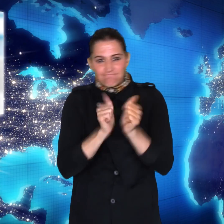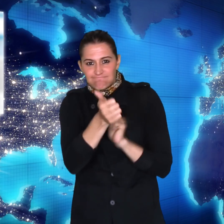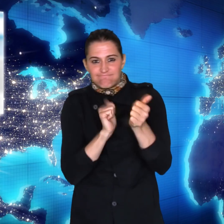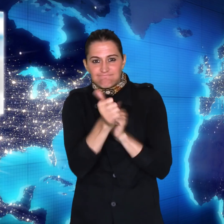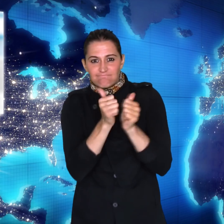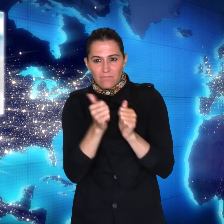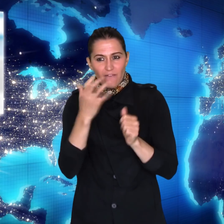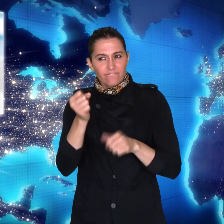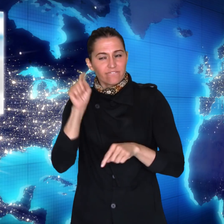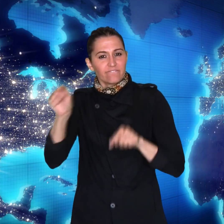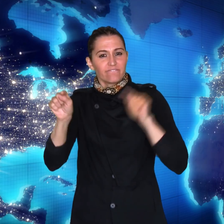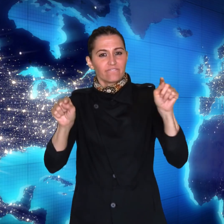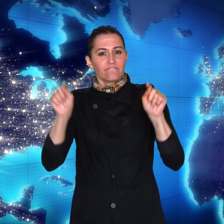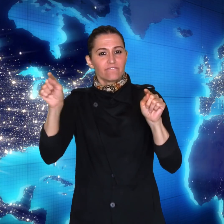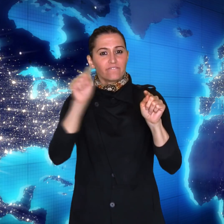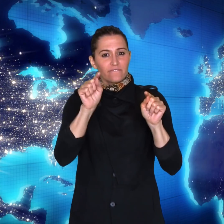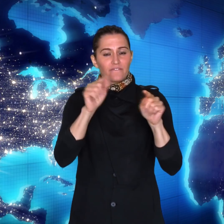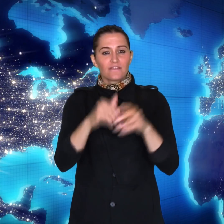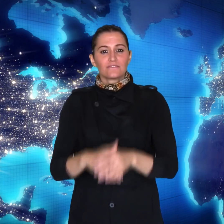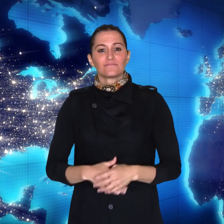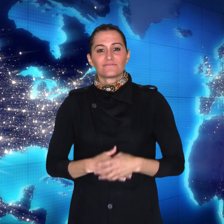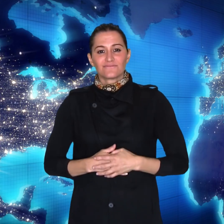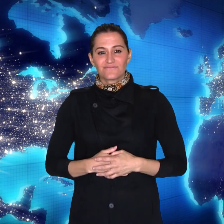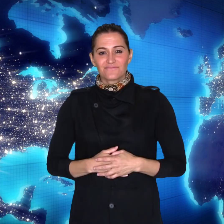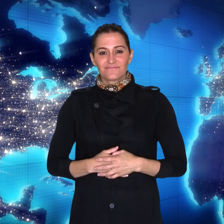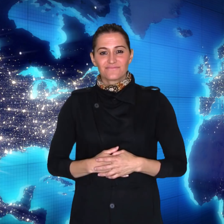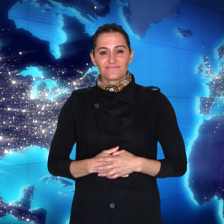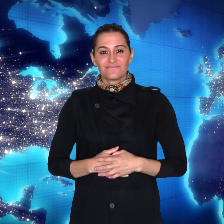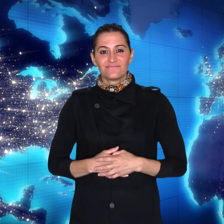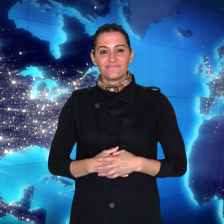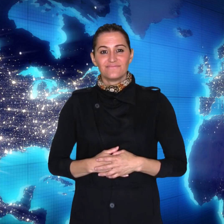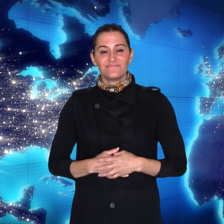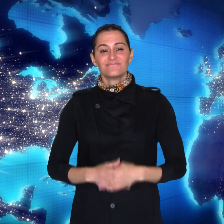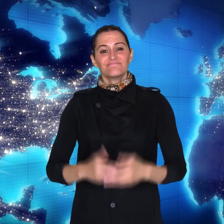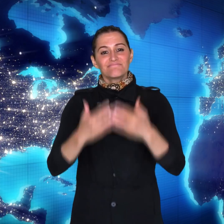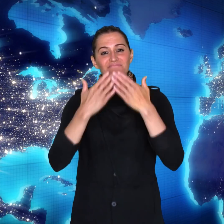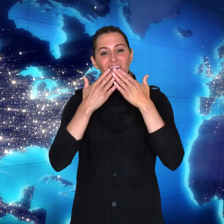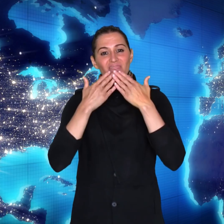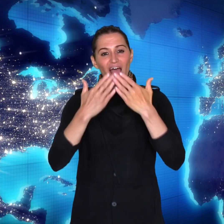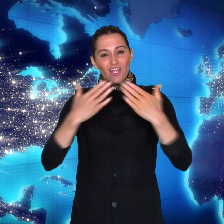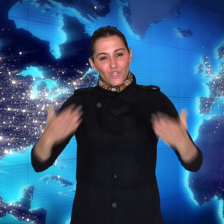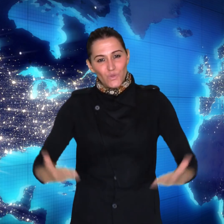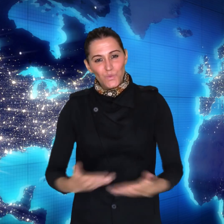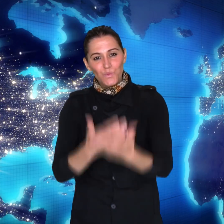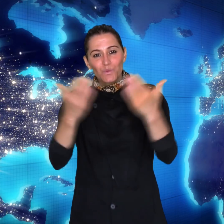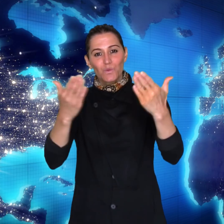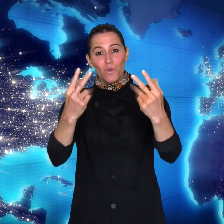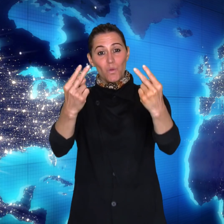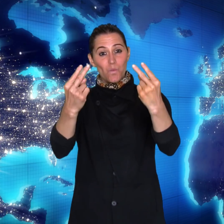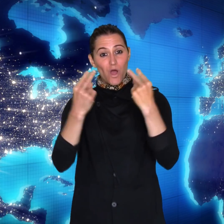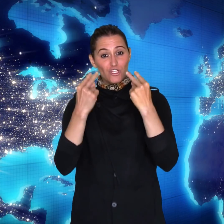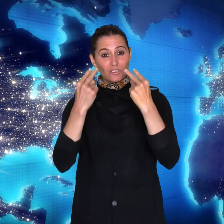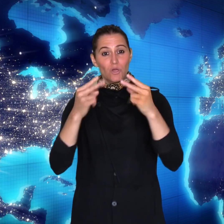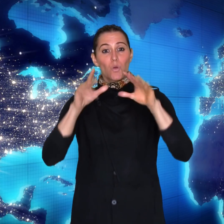they can tolerate.